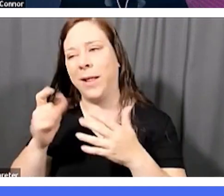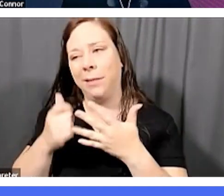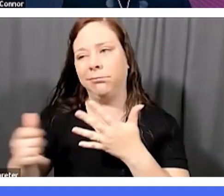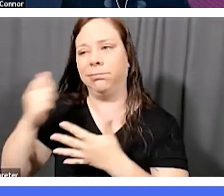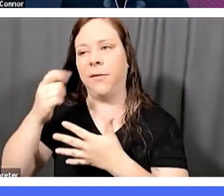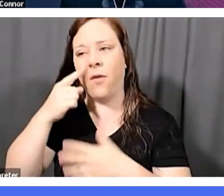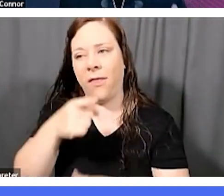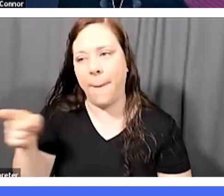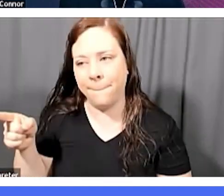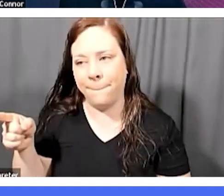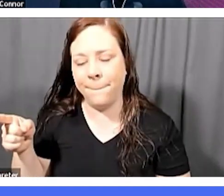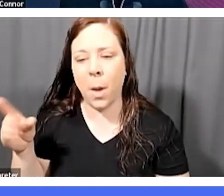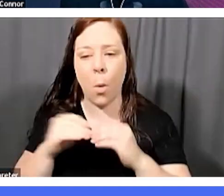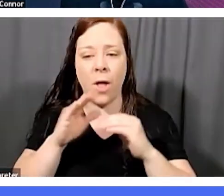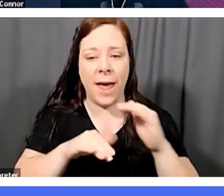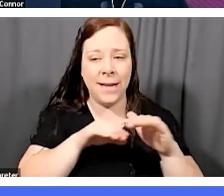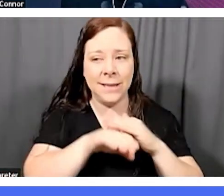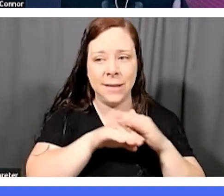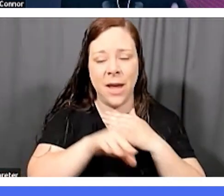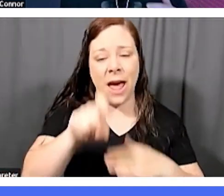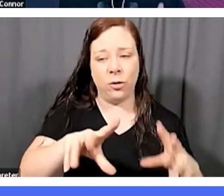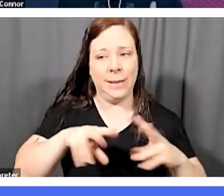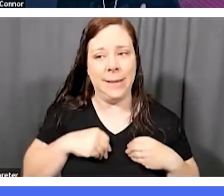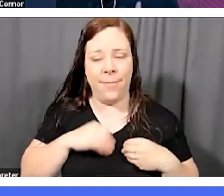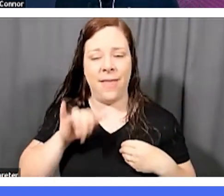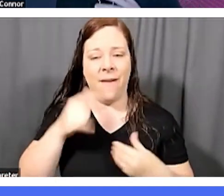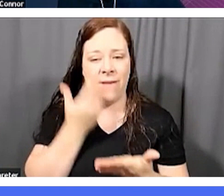And that's just something we have to accept as fact. And we're gonna try and push back and change